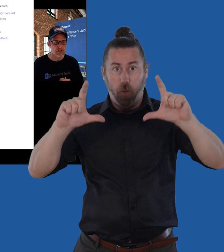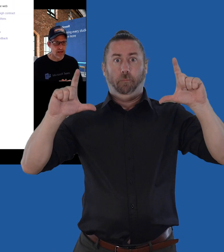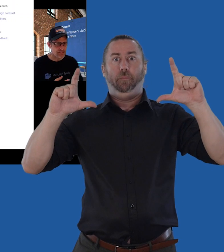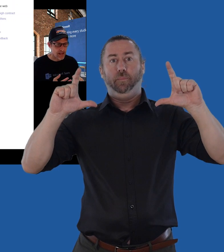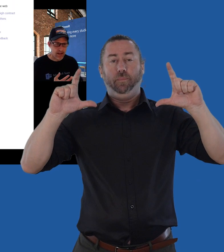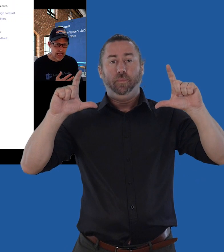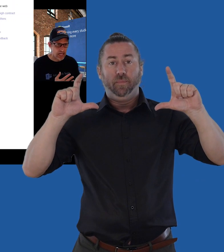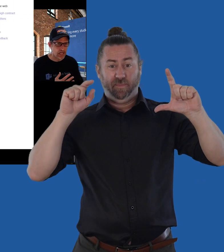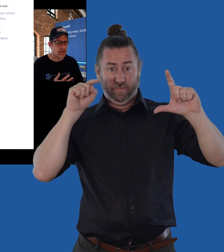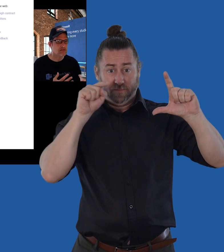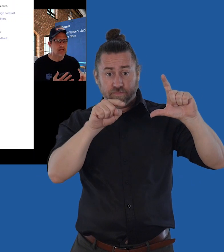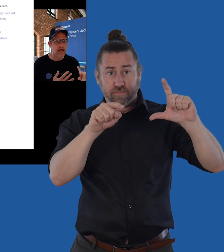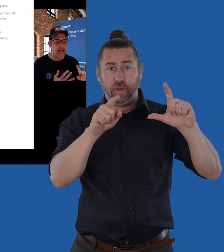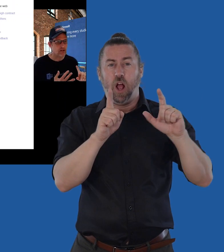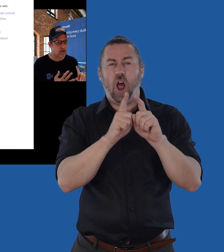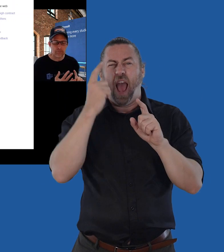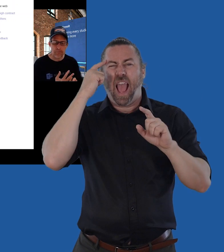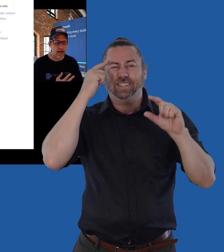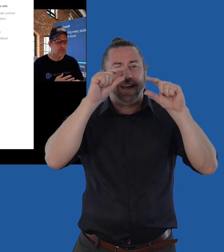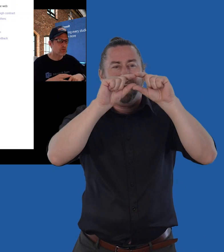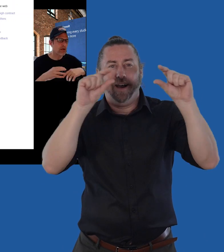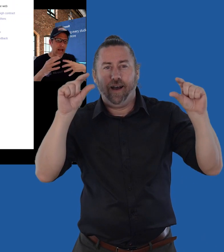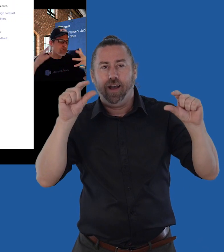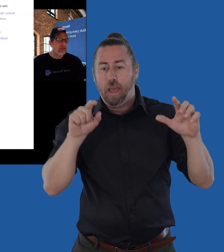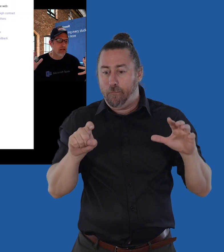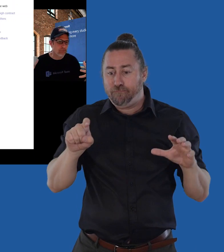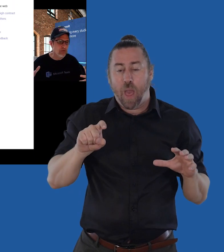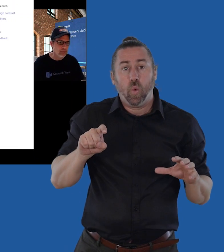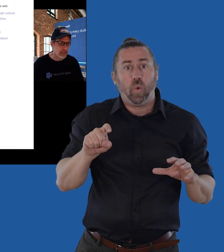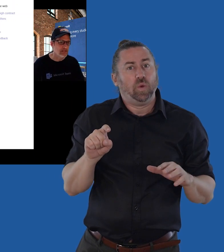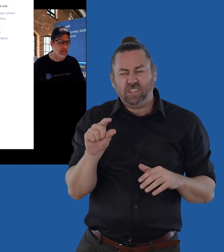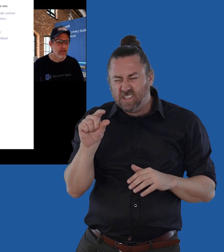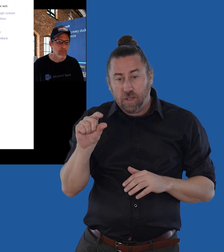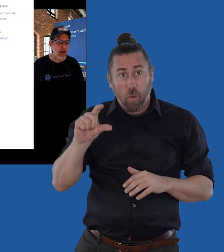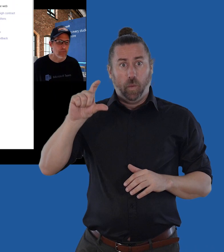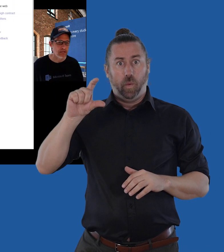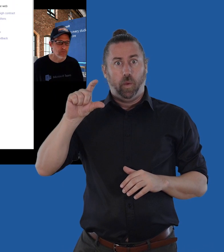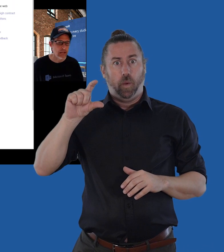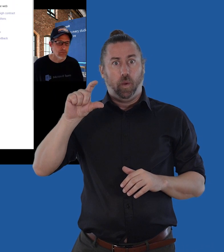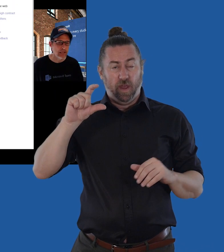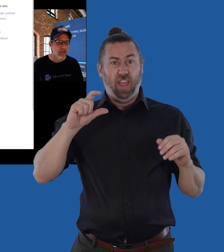So, that's our headings, you know, mouse point, everything basically is made bigger.